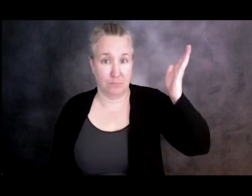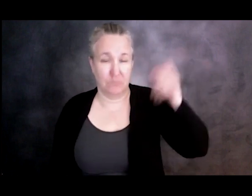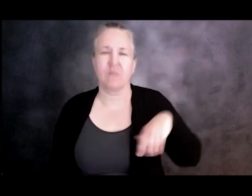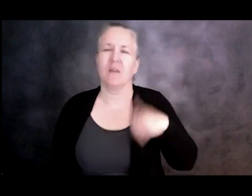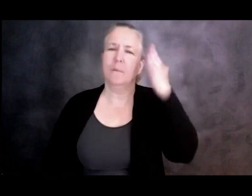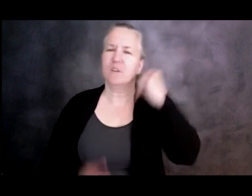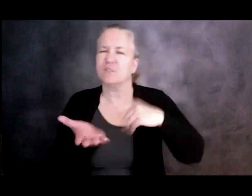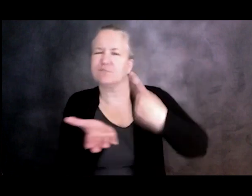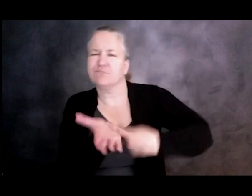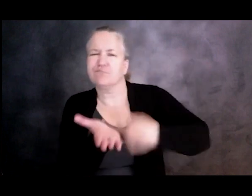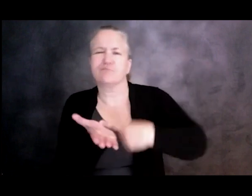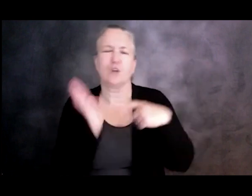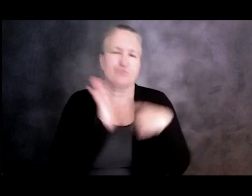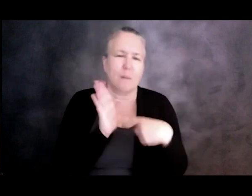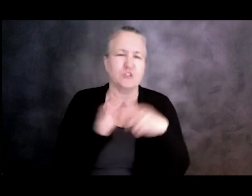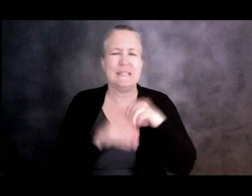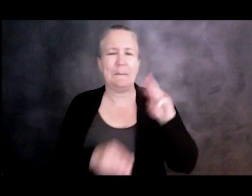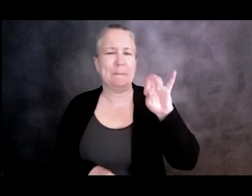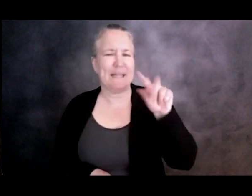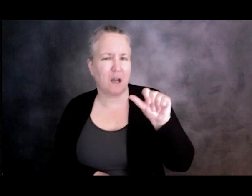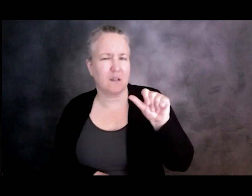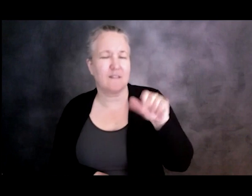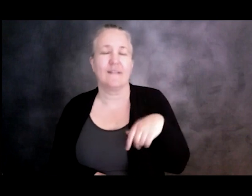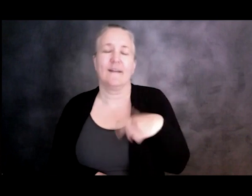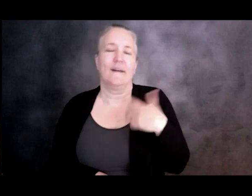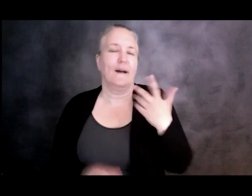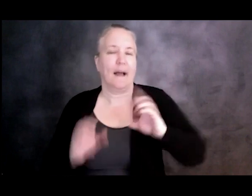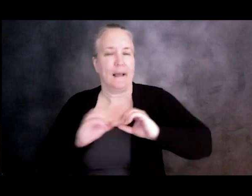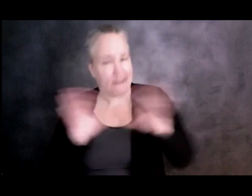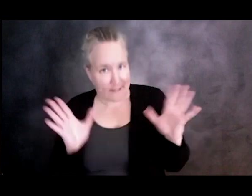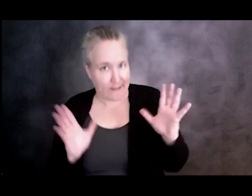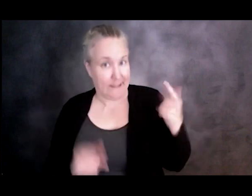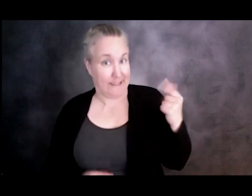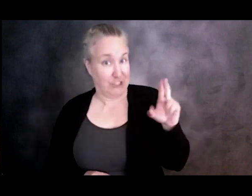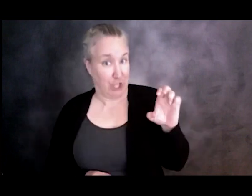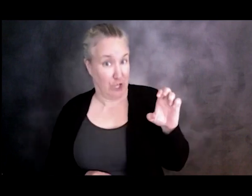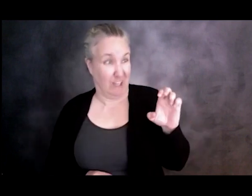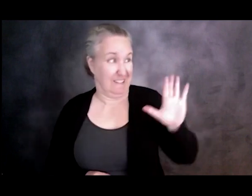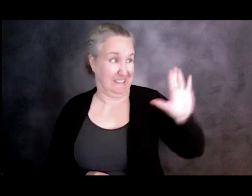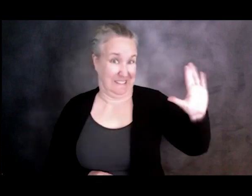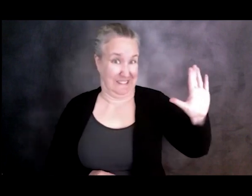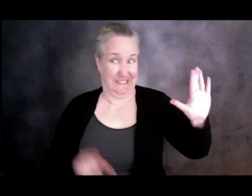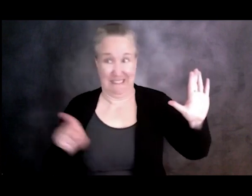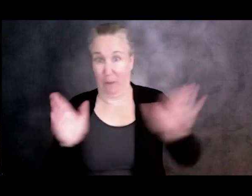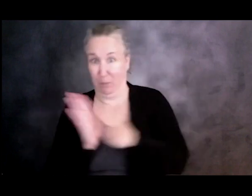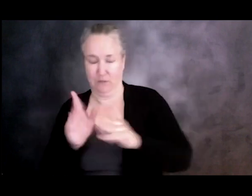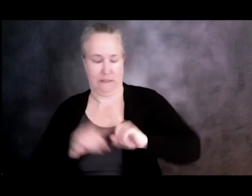a lot about representation in media, I was wondering-- and it's very clearly a very different genre of film than this, but it still is